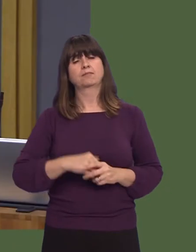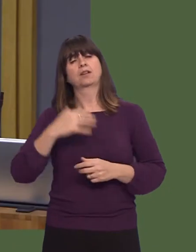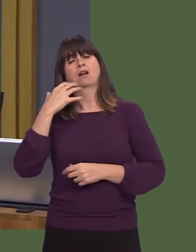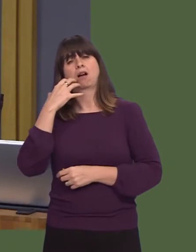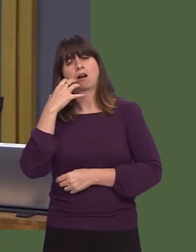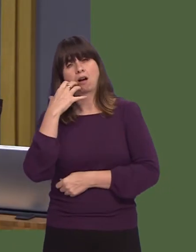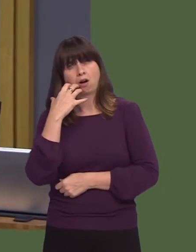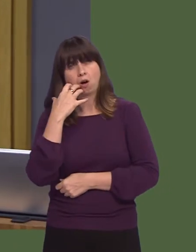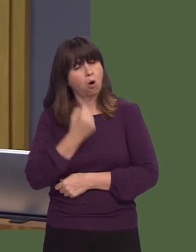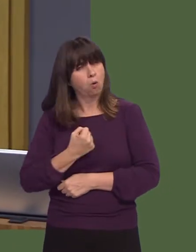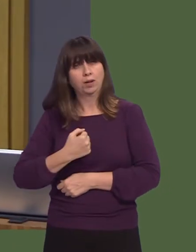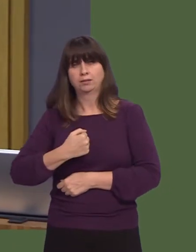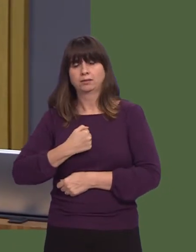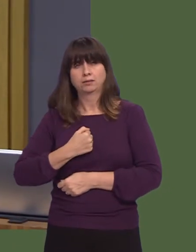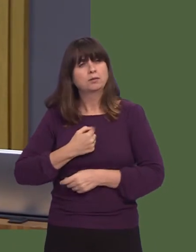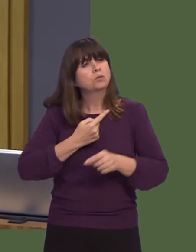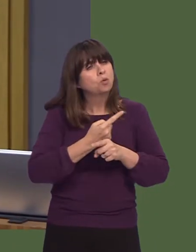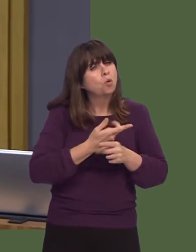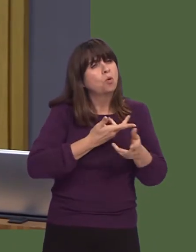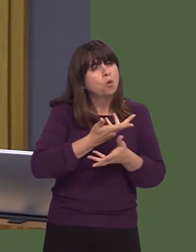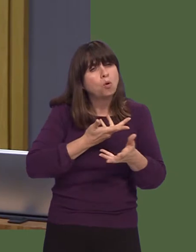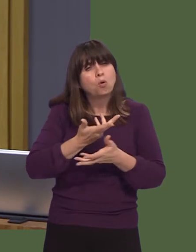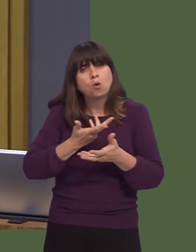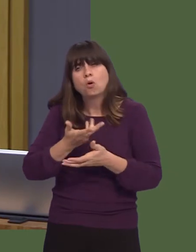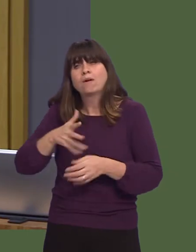siarad efo teuluoedd rhai sydd ‚ dementia ydy'r diffyg yng Nghymru o gael gweithiwr